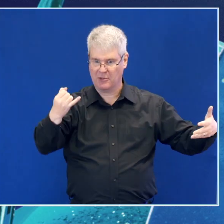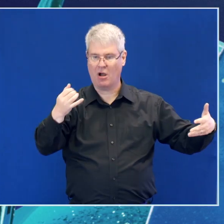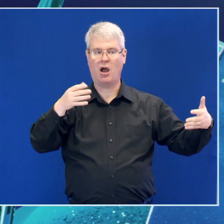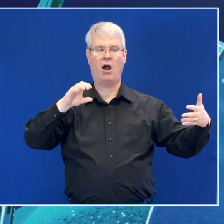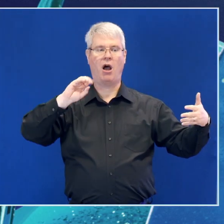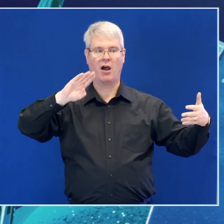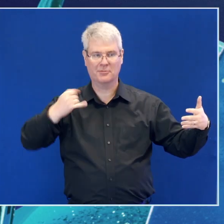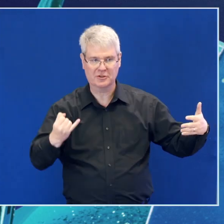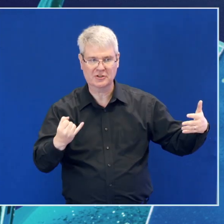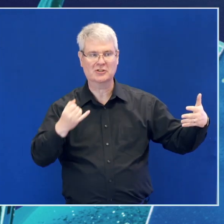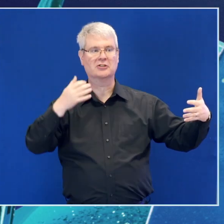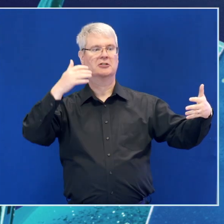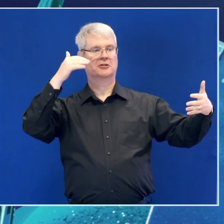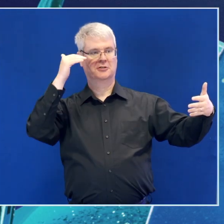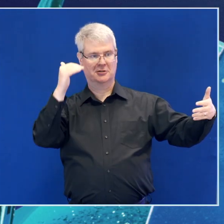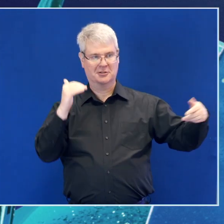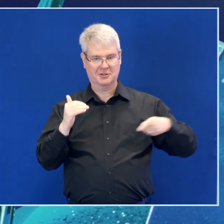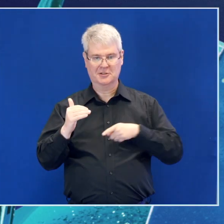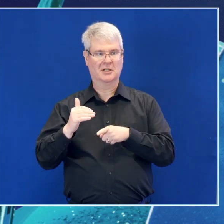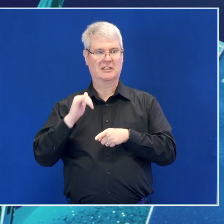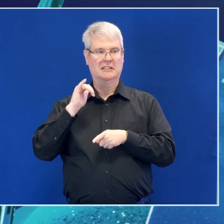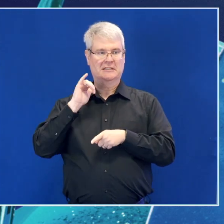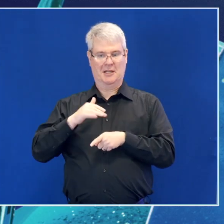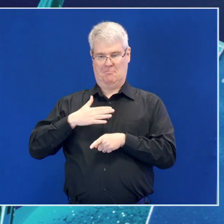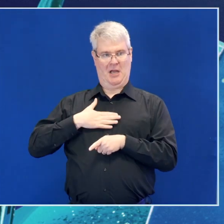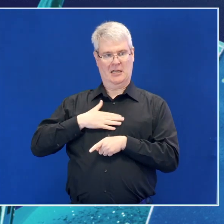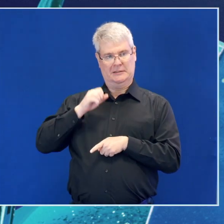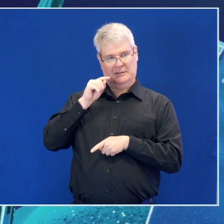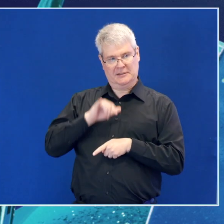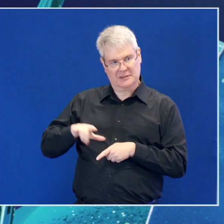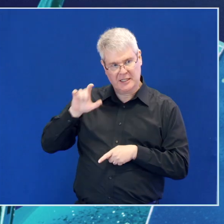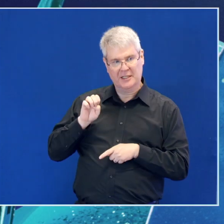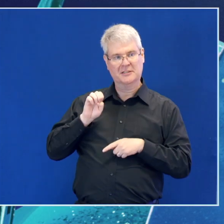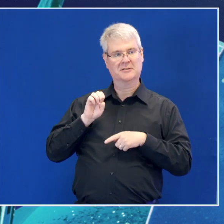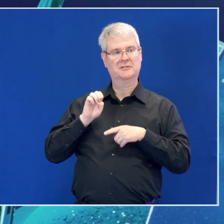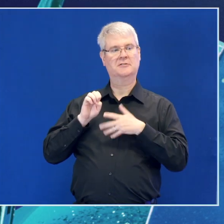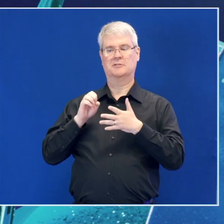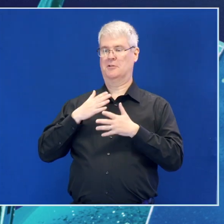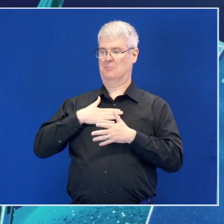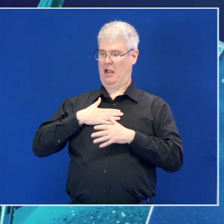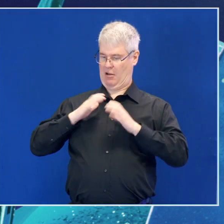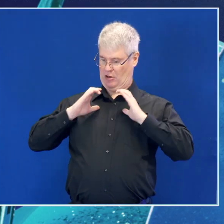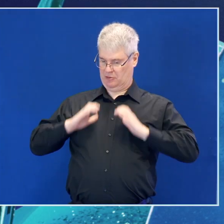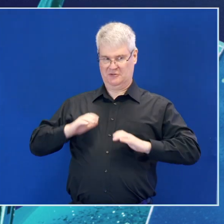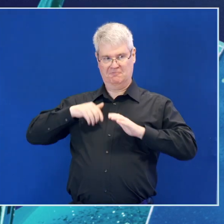It should be executive-ready, customer-centric. It should provide clear accountability and no filler language.